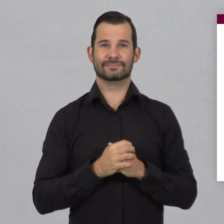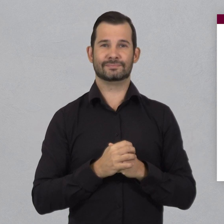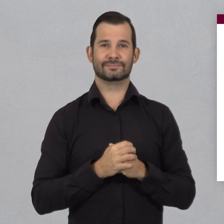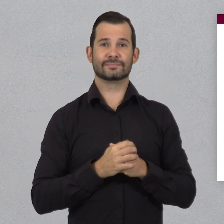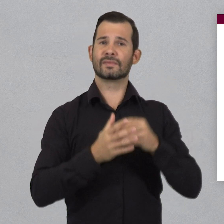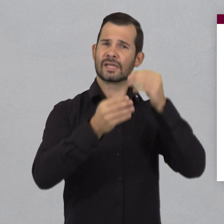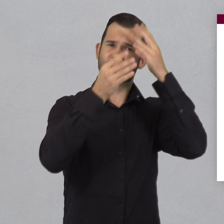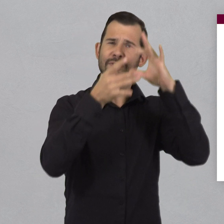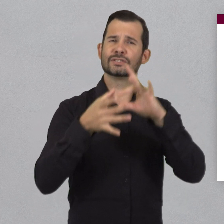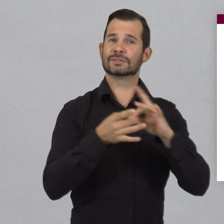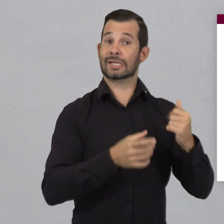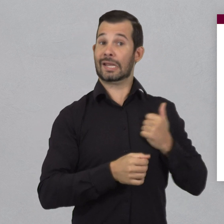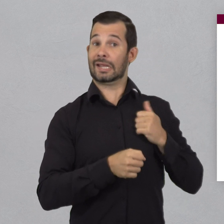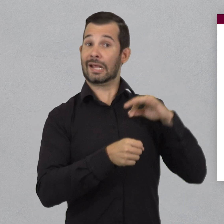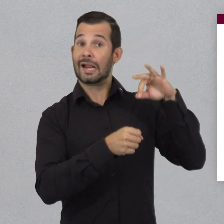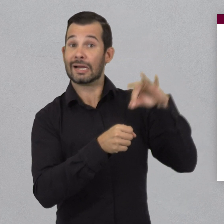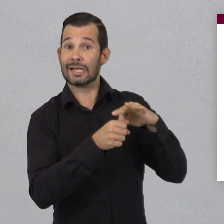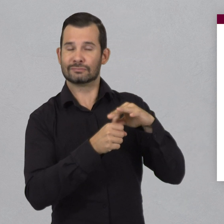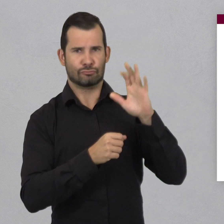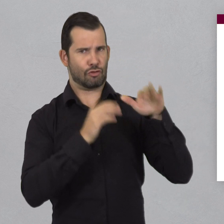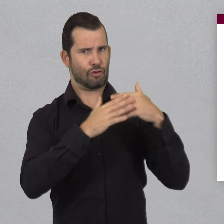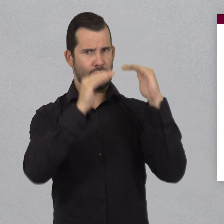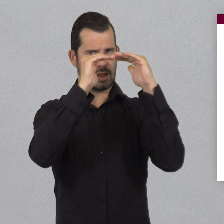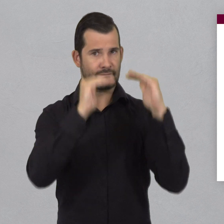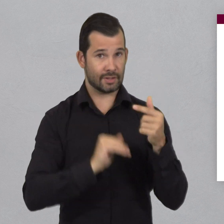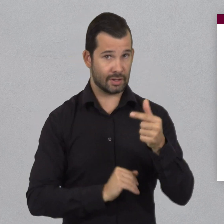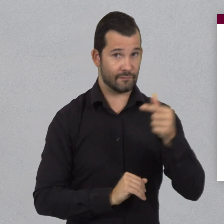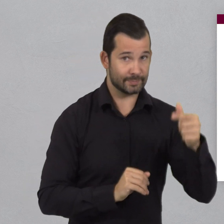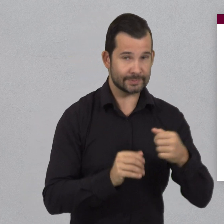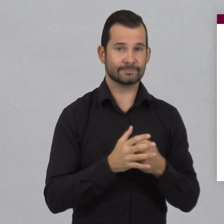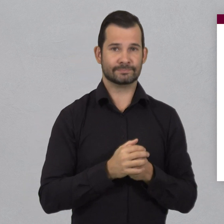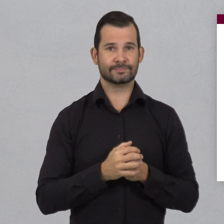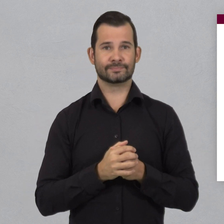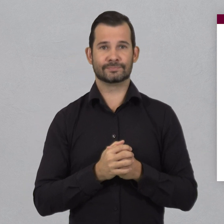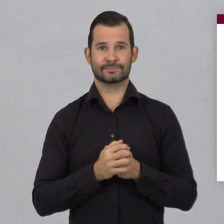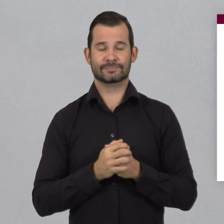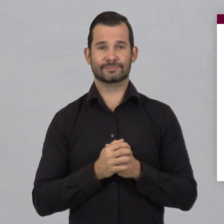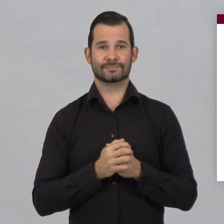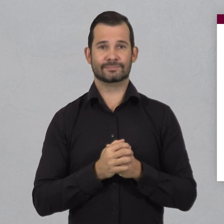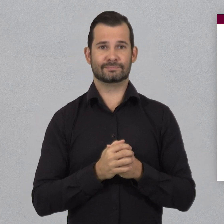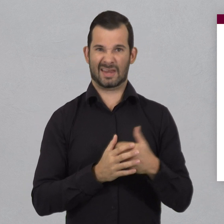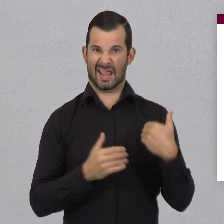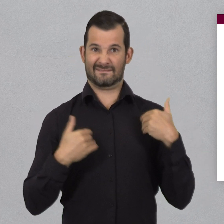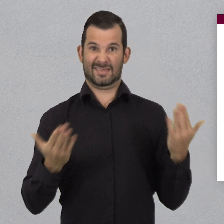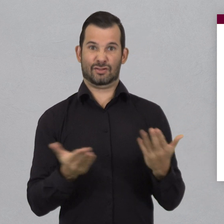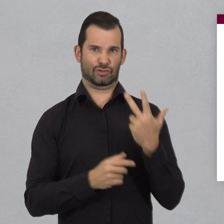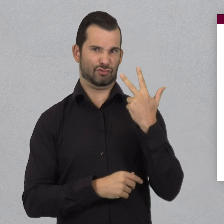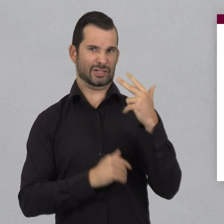Information on Canadian elections (all levels of government) There